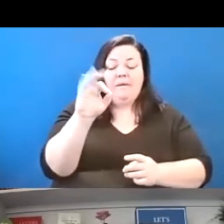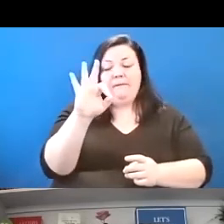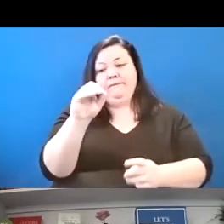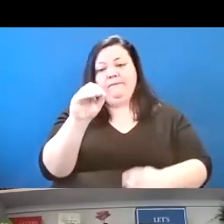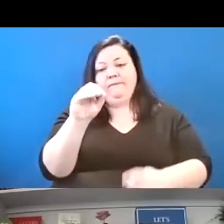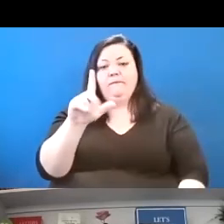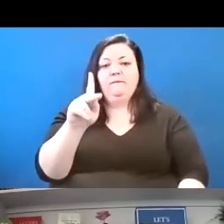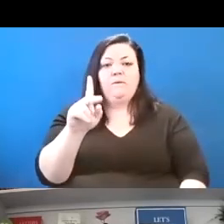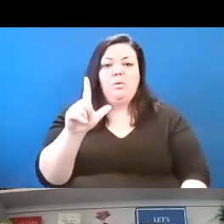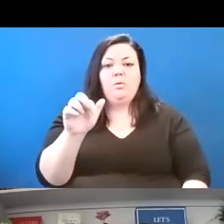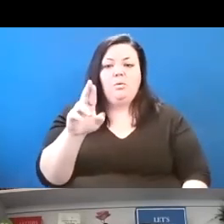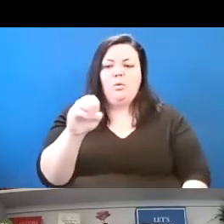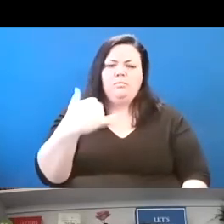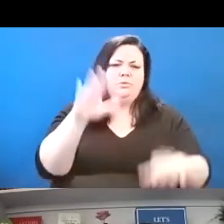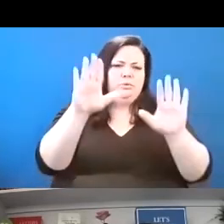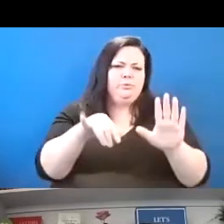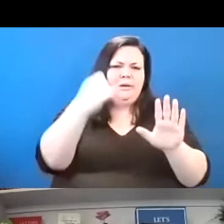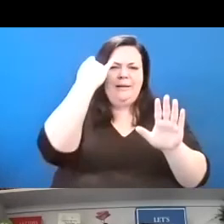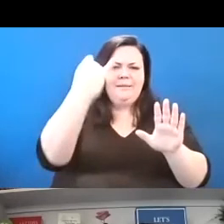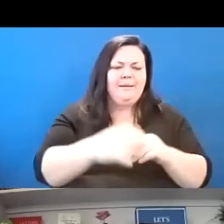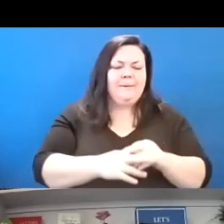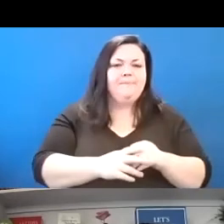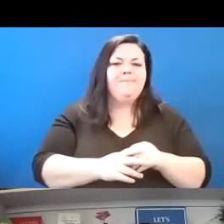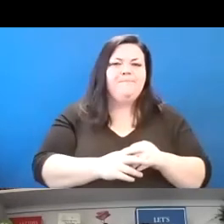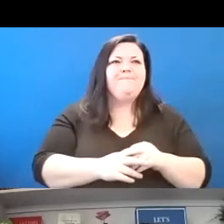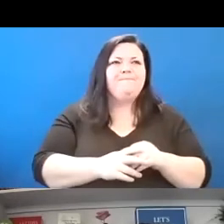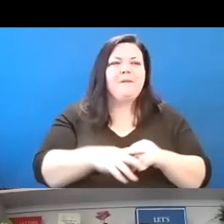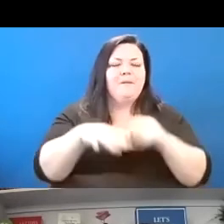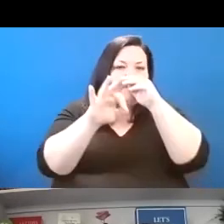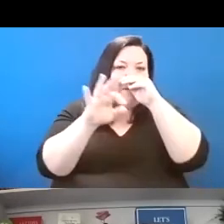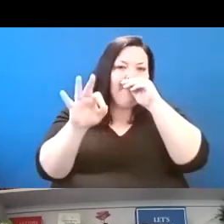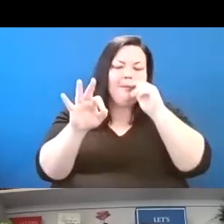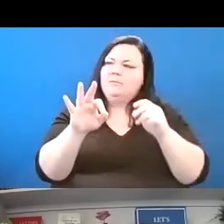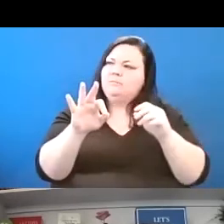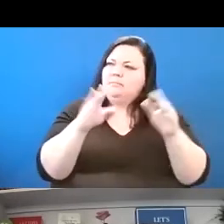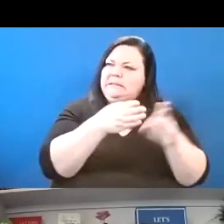uh yeah fan fiction has been misaligned uh it's aligned miss